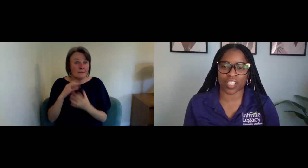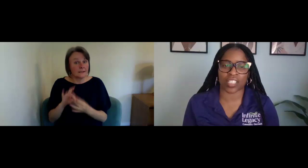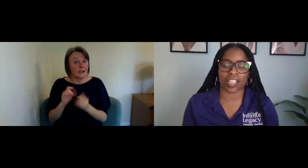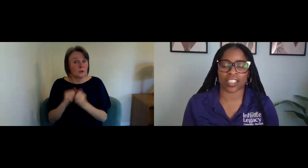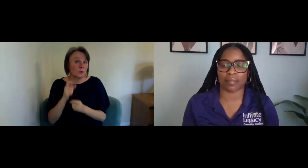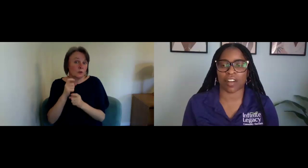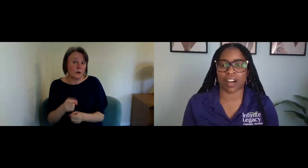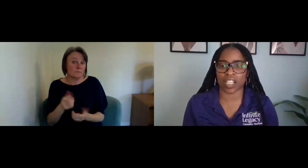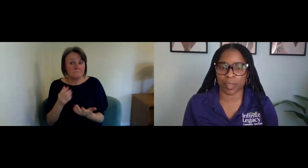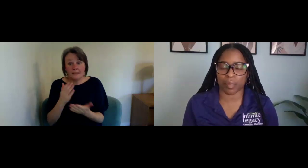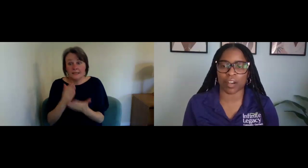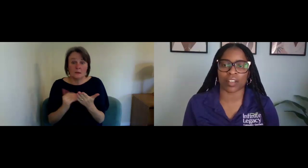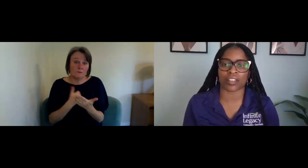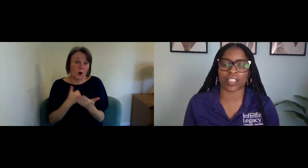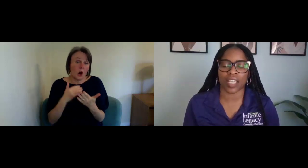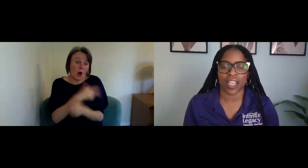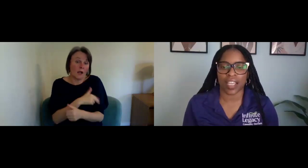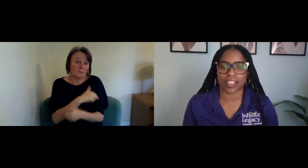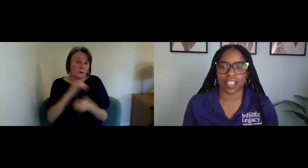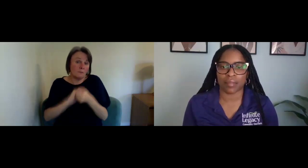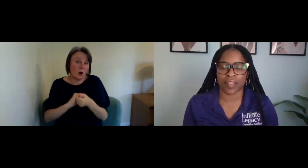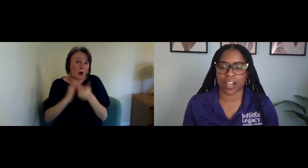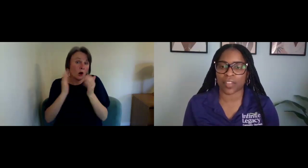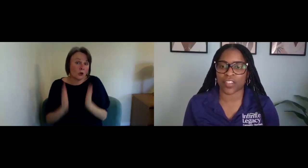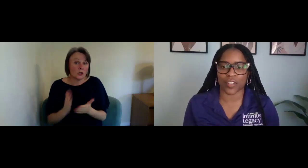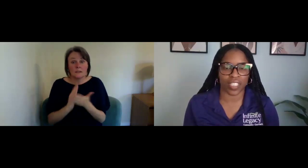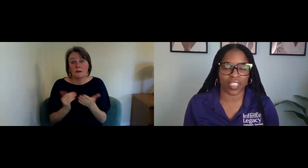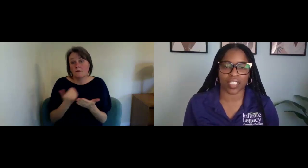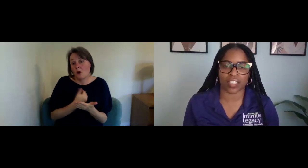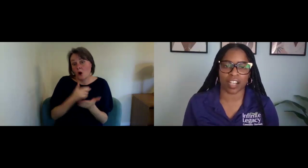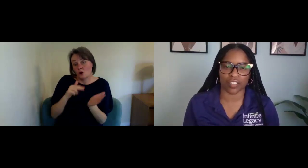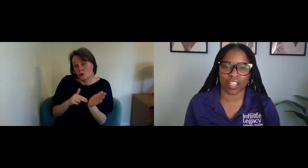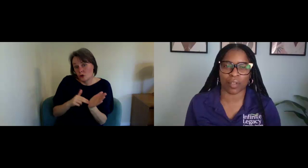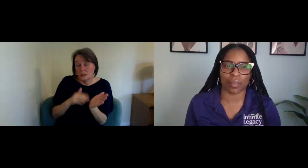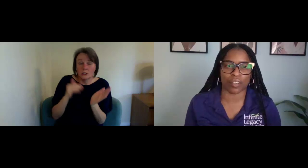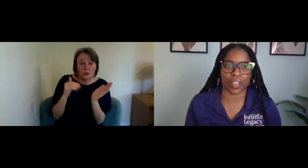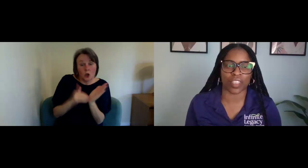to donations like some of our hospital partners and some of the nurses and doctors that we work with.